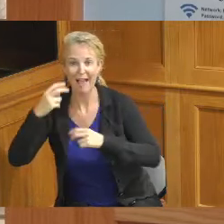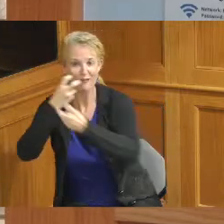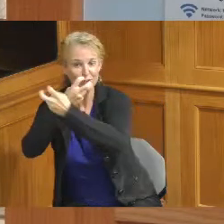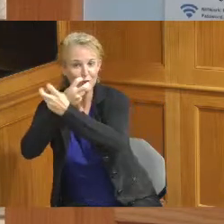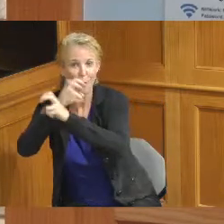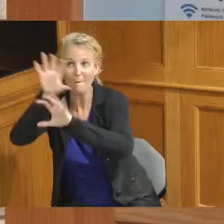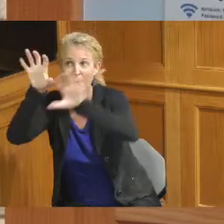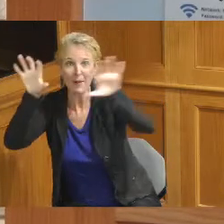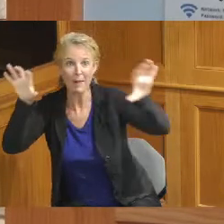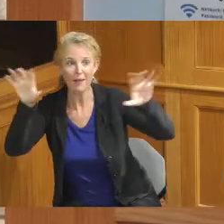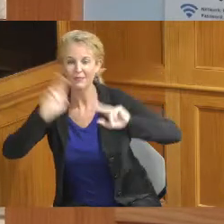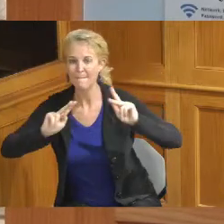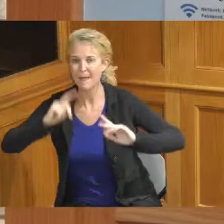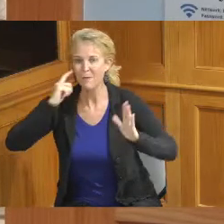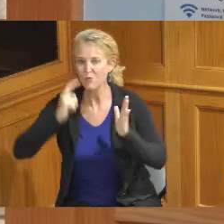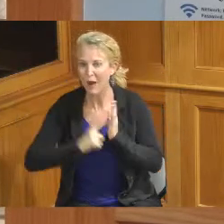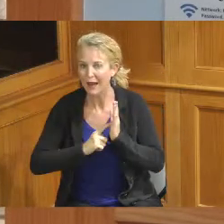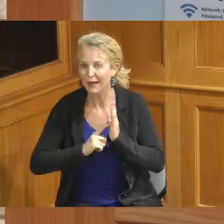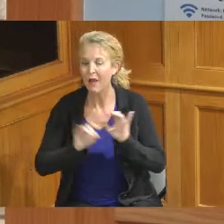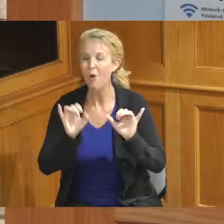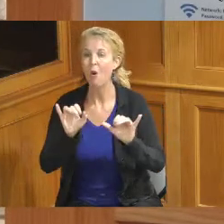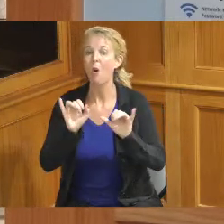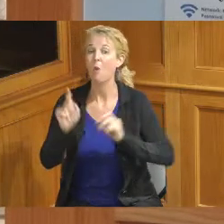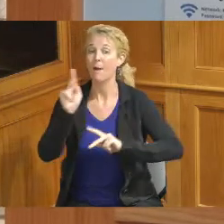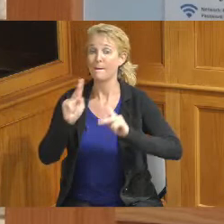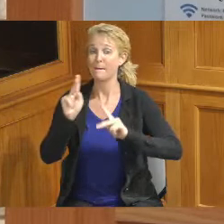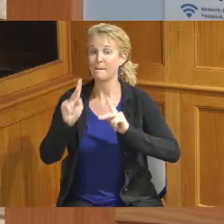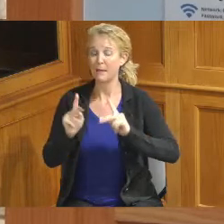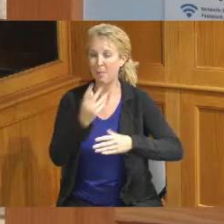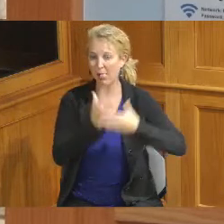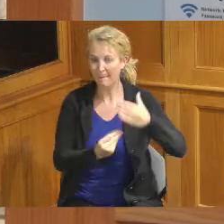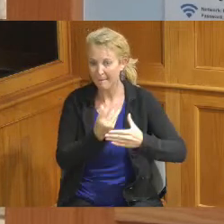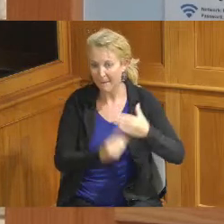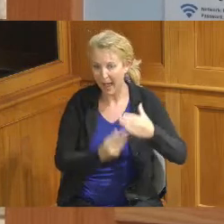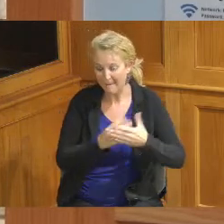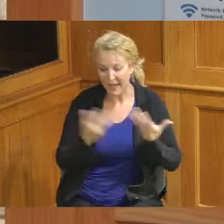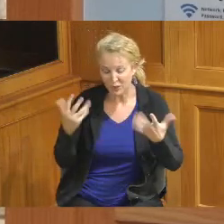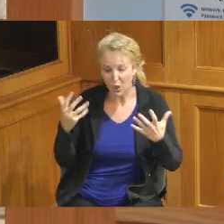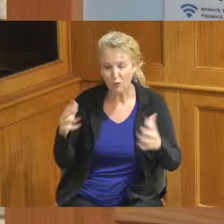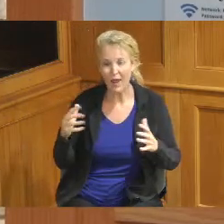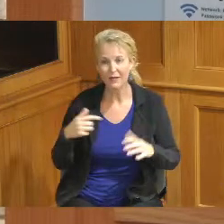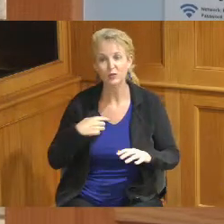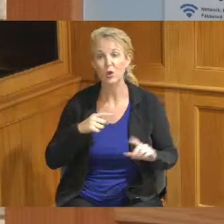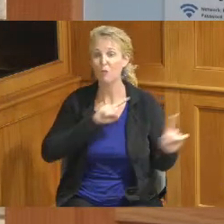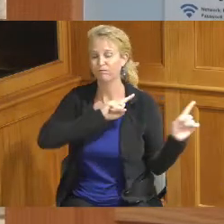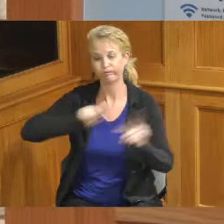recognize the people that passed before us and so I'm going to be coming down here every week